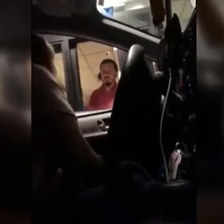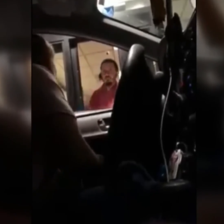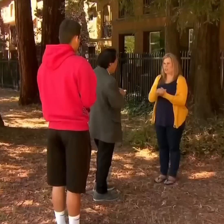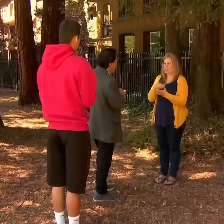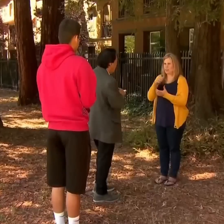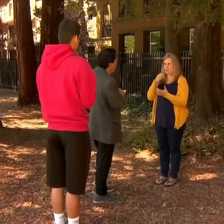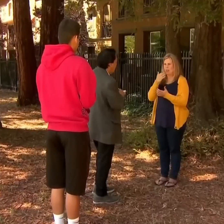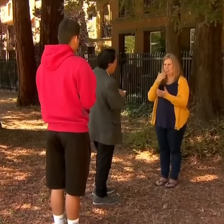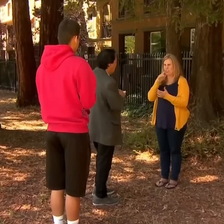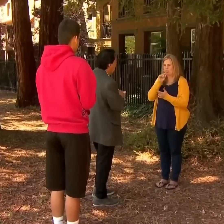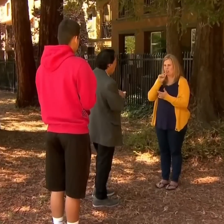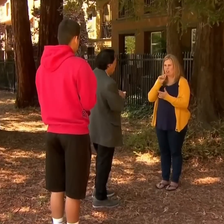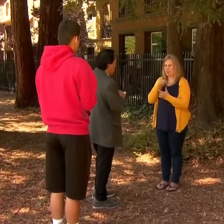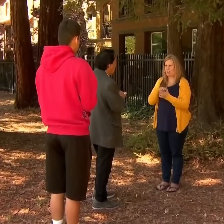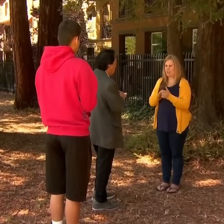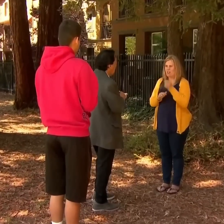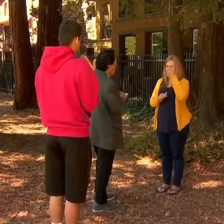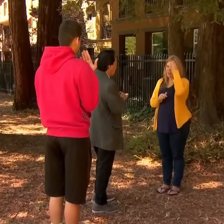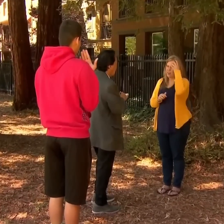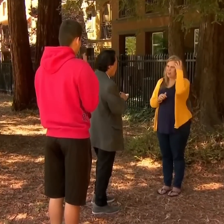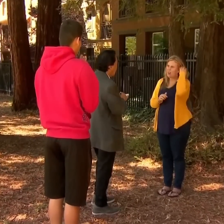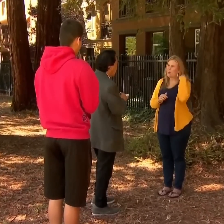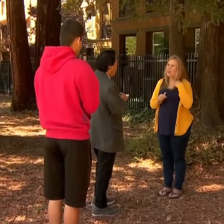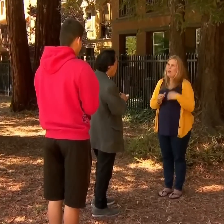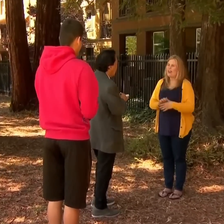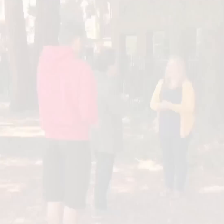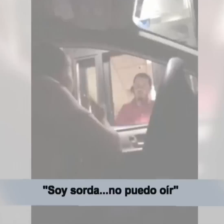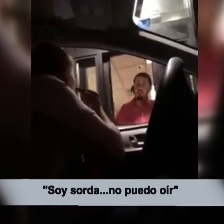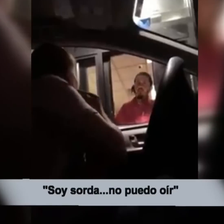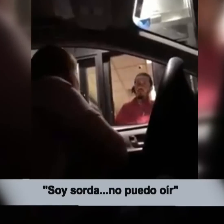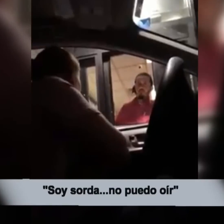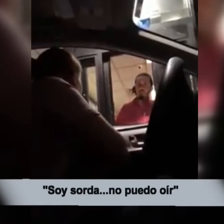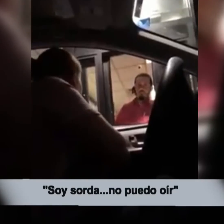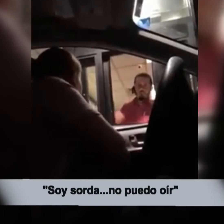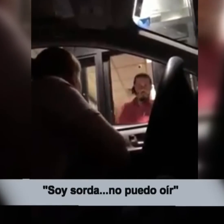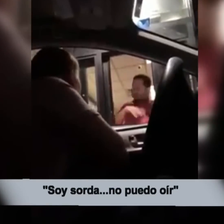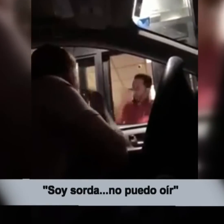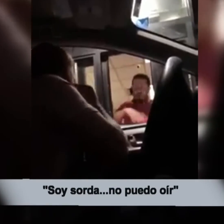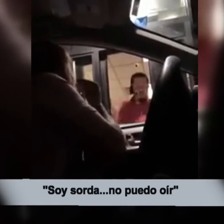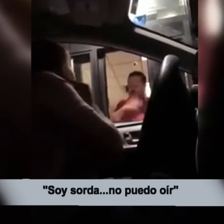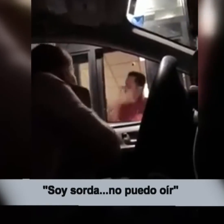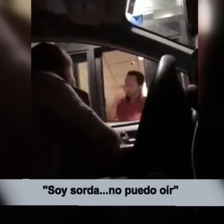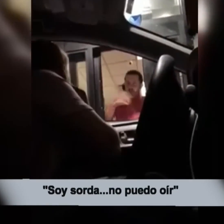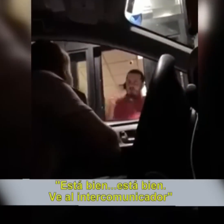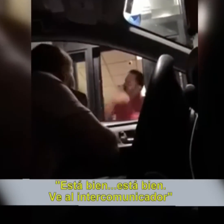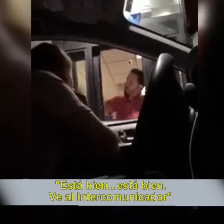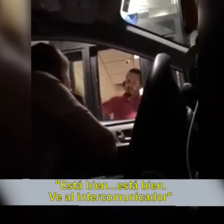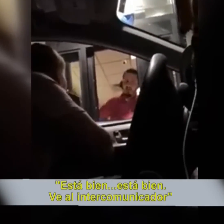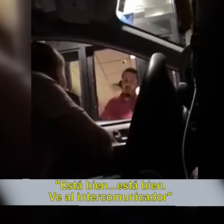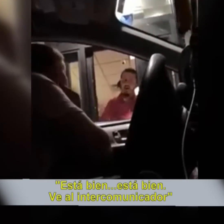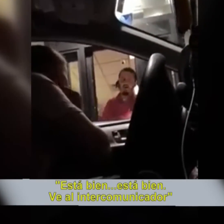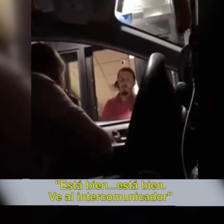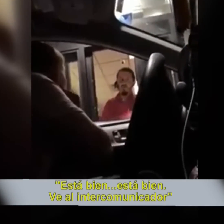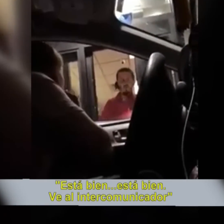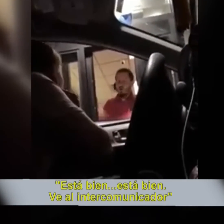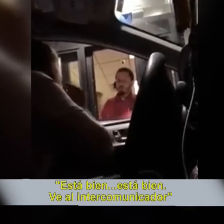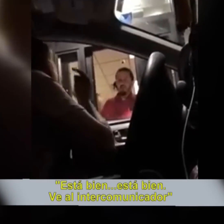TRATÓ DE EXPLICARLE AL EMPLEADO POR QUÉ NO PODÍA USAR EL INTERCOMUNICADOR Y SE DIRIGIÓ DIRECTO A LA VENTANA DE AUTO